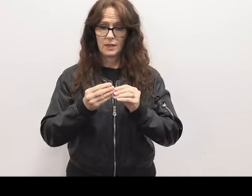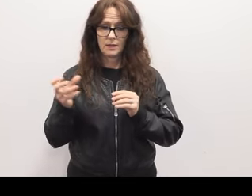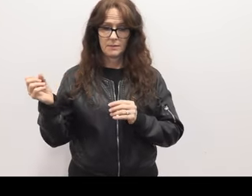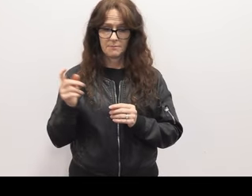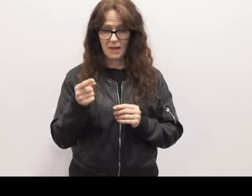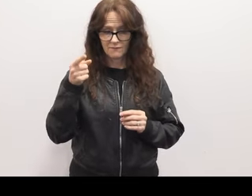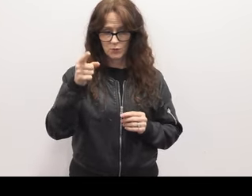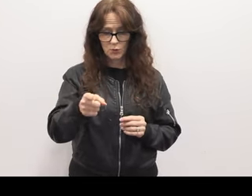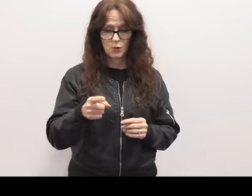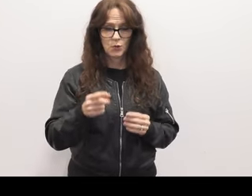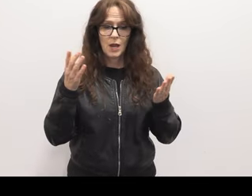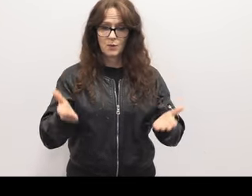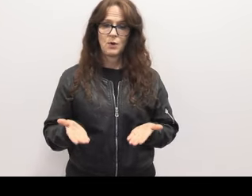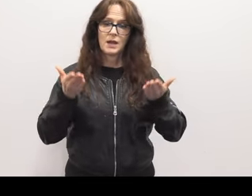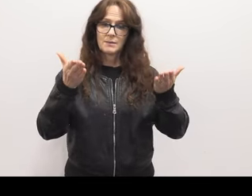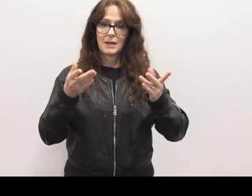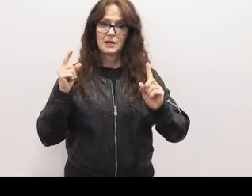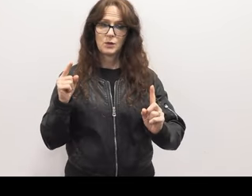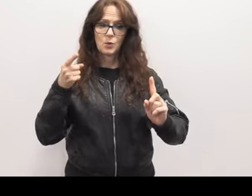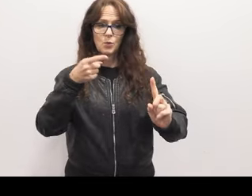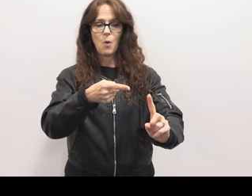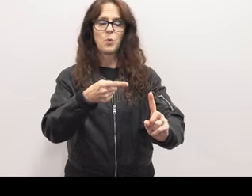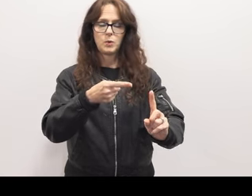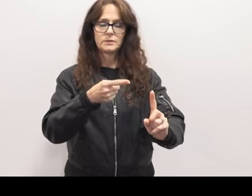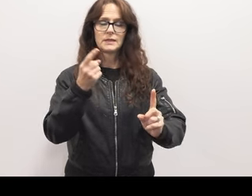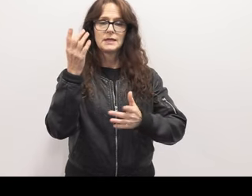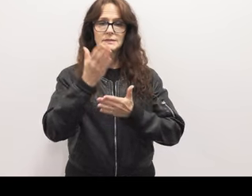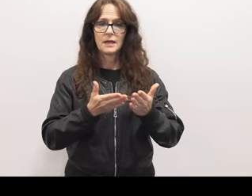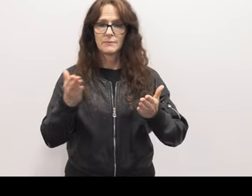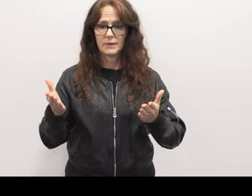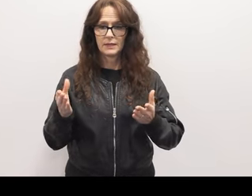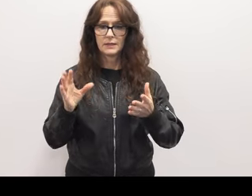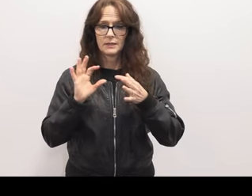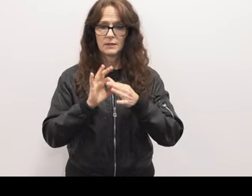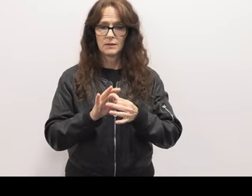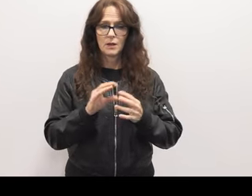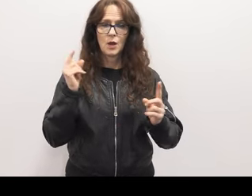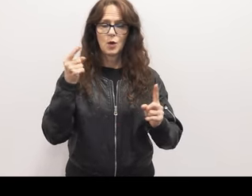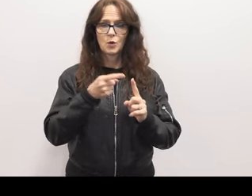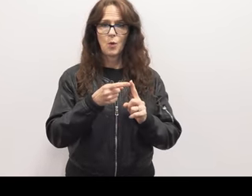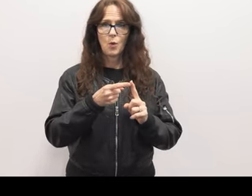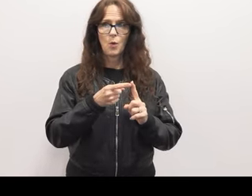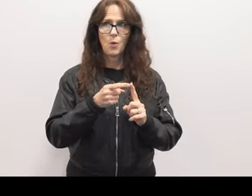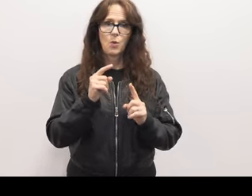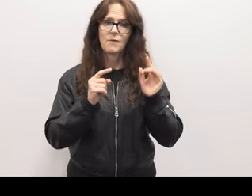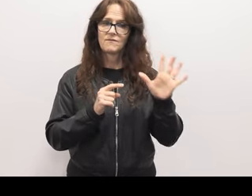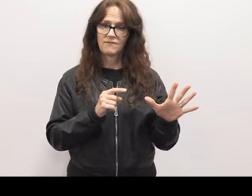and the recommended goals. Something about goals five and goal six